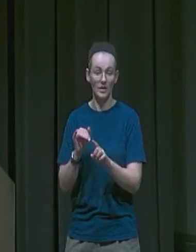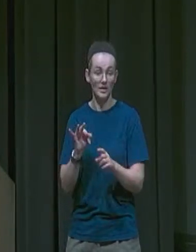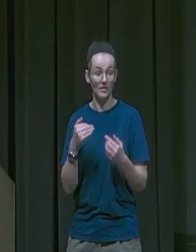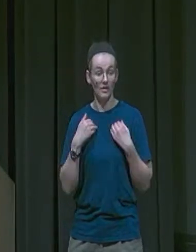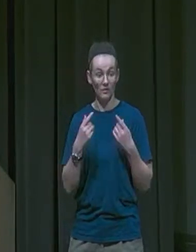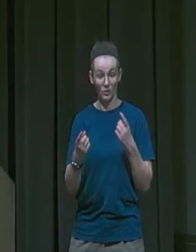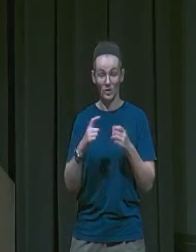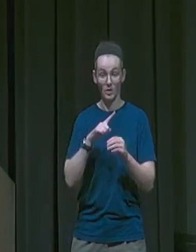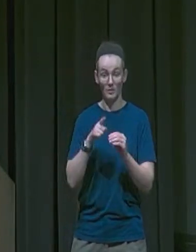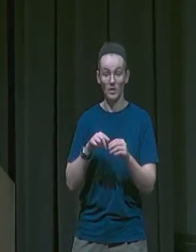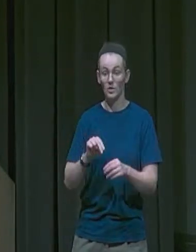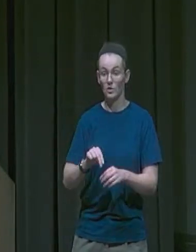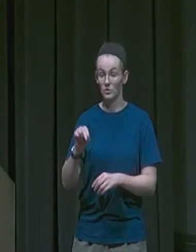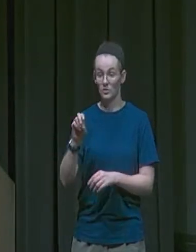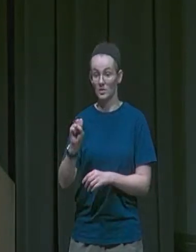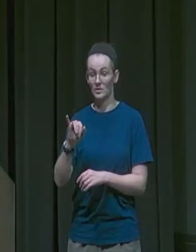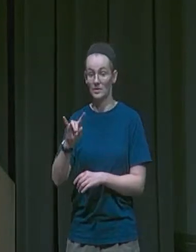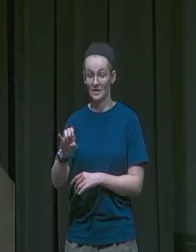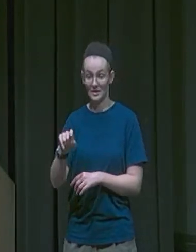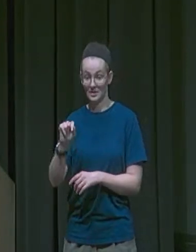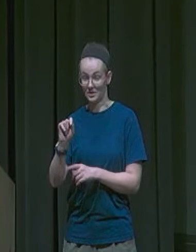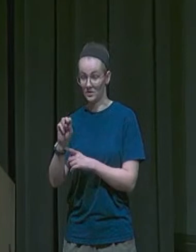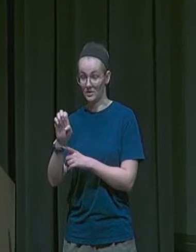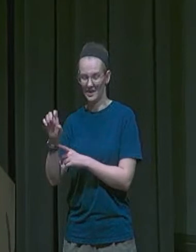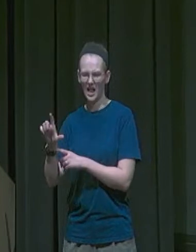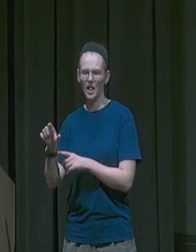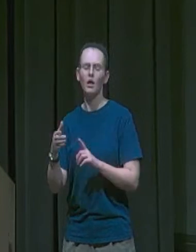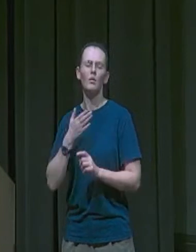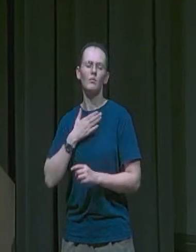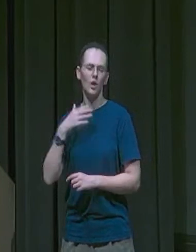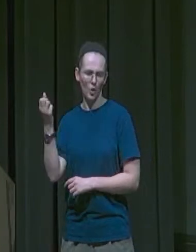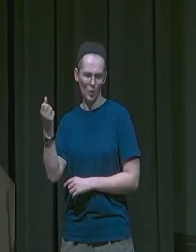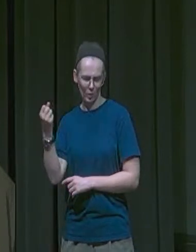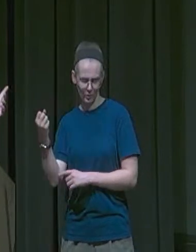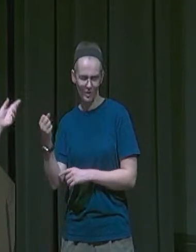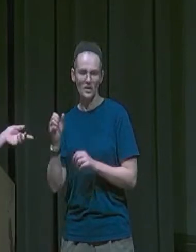about the North Side Interceptor Tunnel please hold those um you can speak with